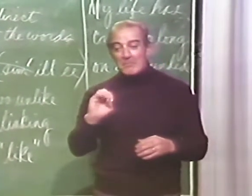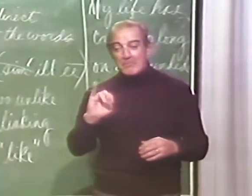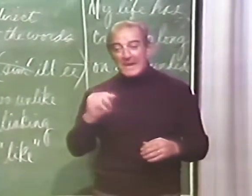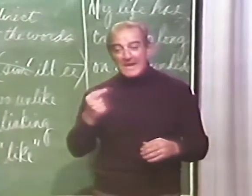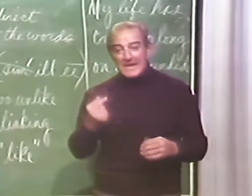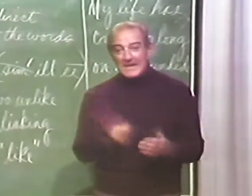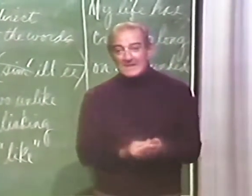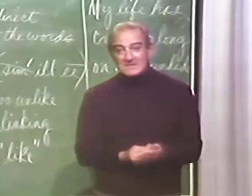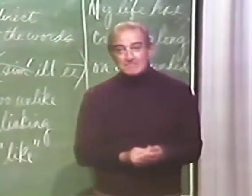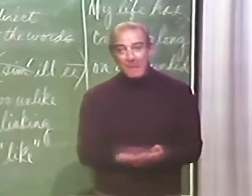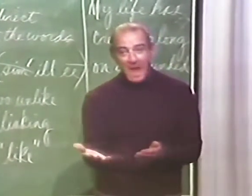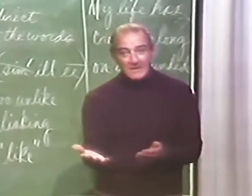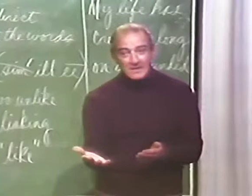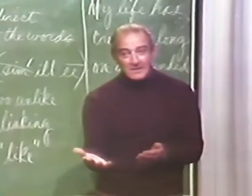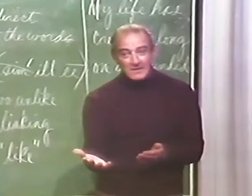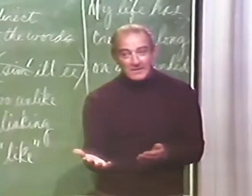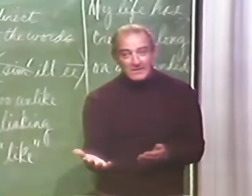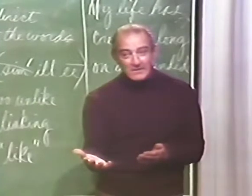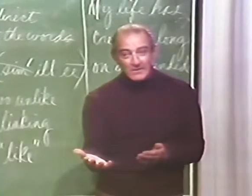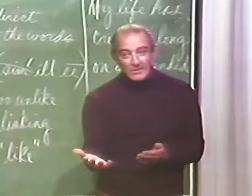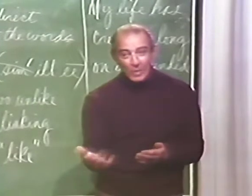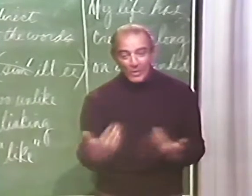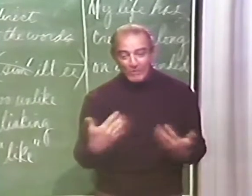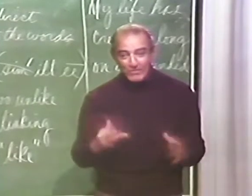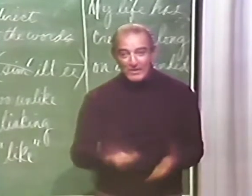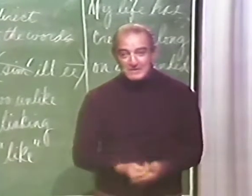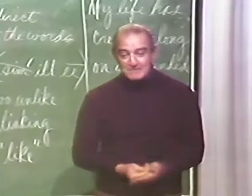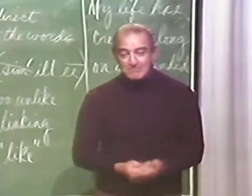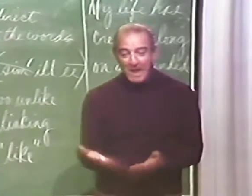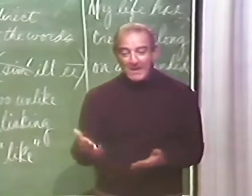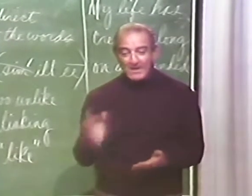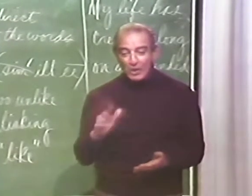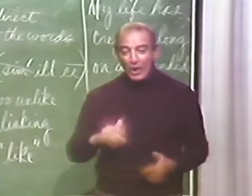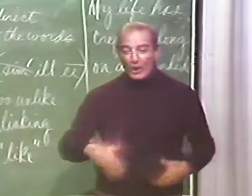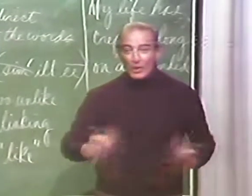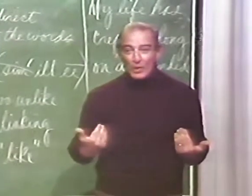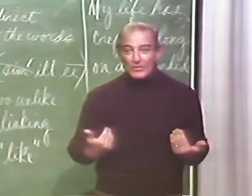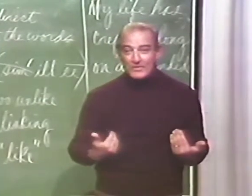SO HE SAYS, AND "BEING SPENT..."